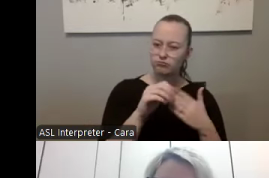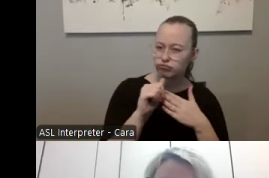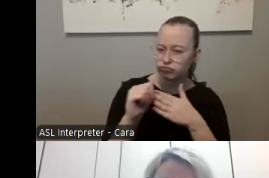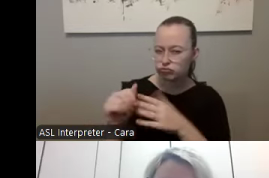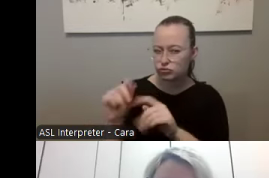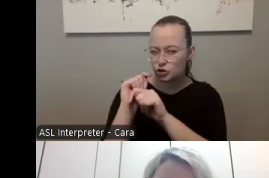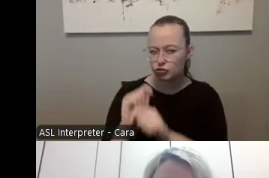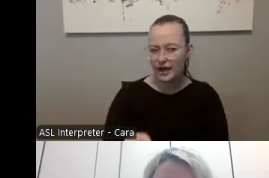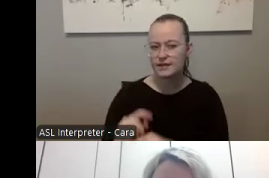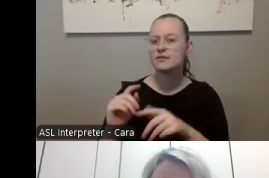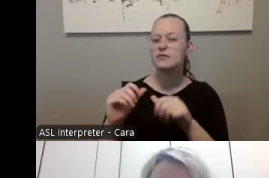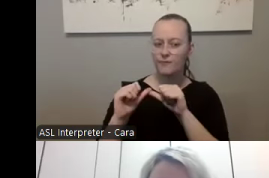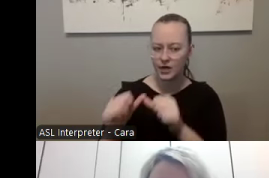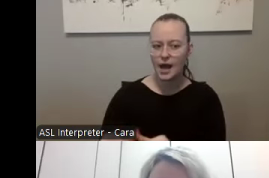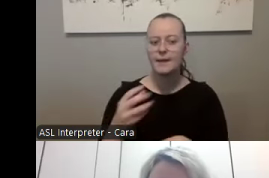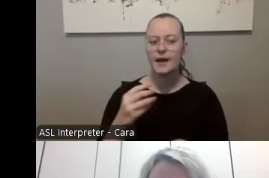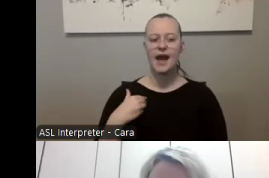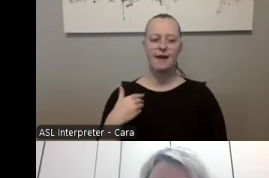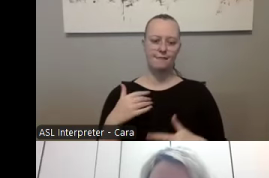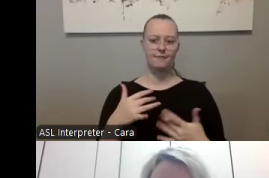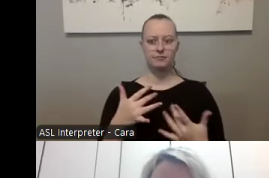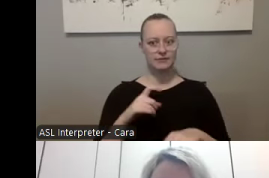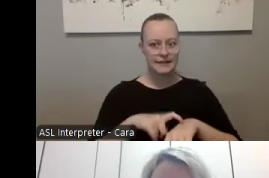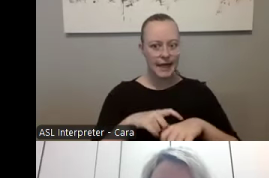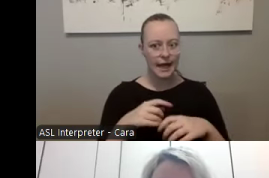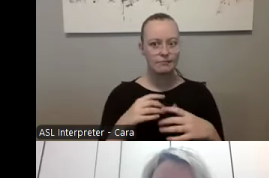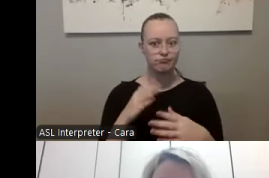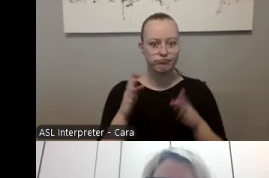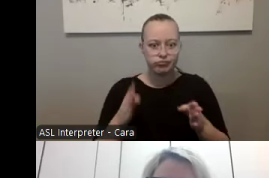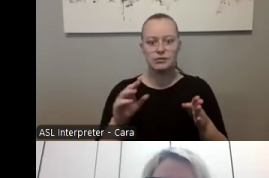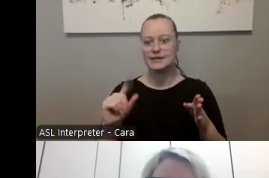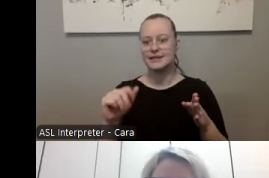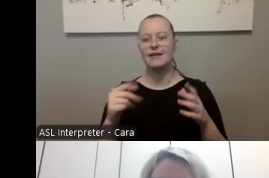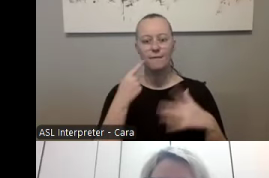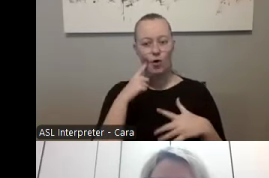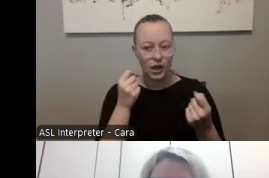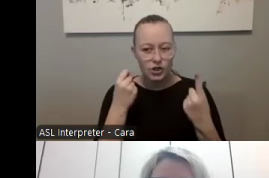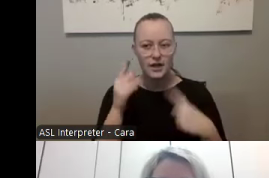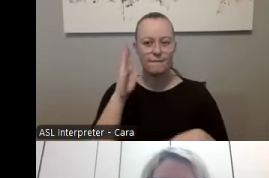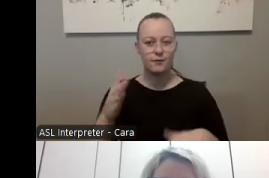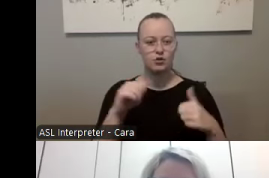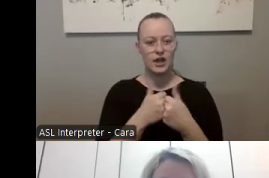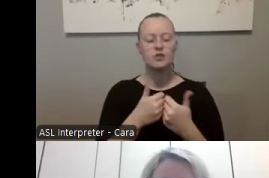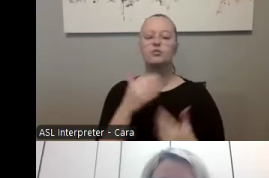continue to have timely data to understand future challenges. We recognize that this would be a substantial